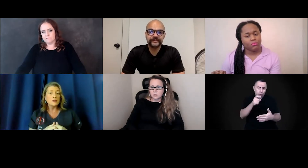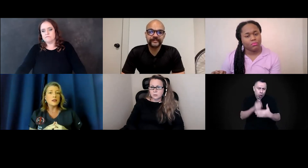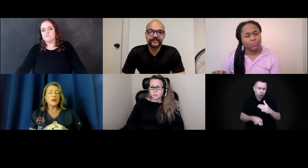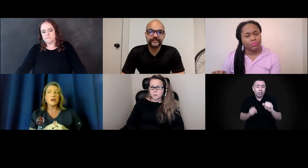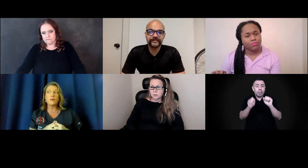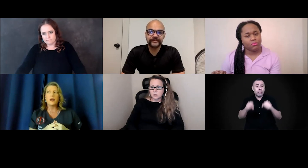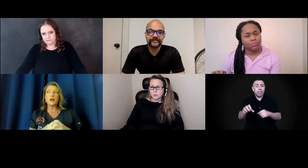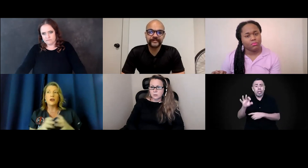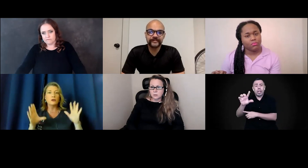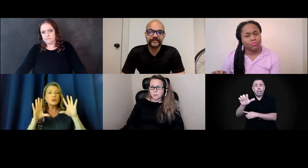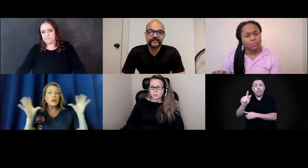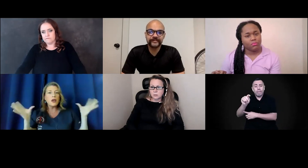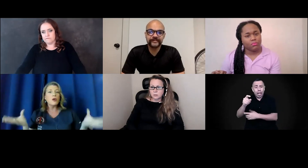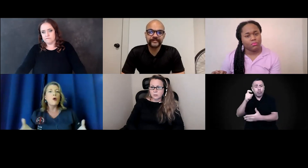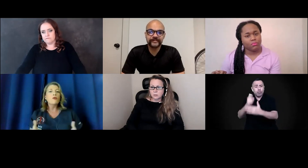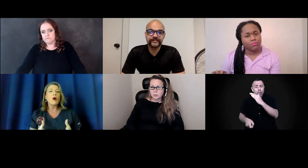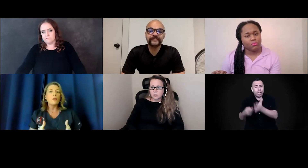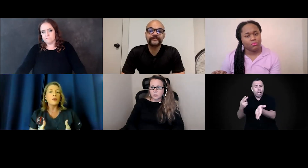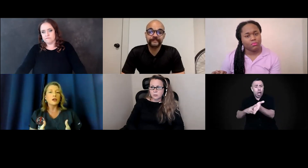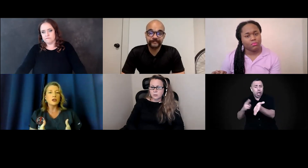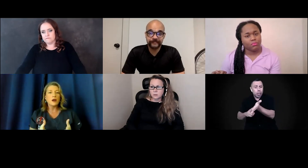It could be just looking at the overall picture.